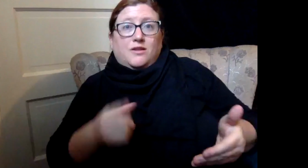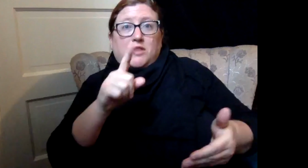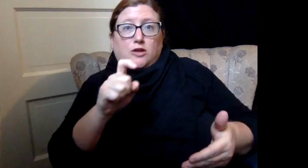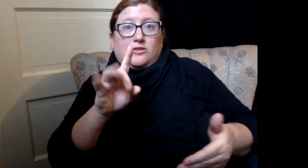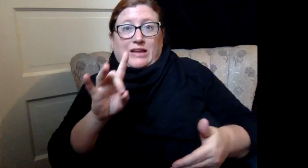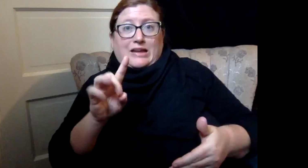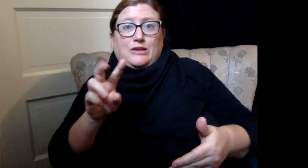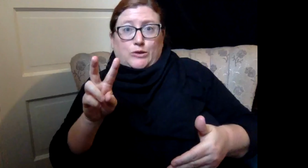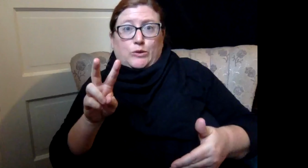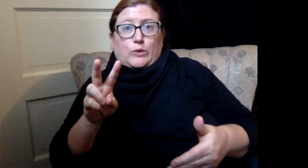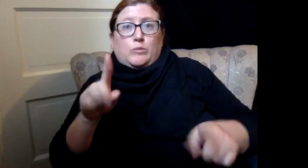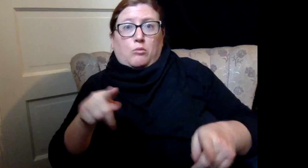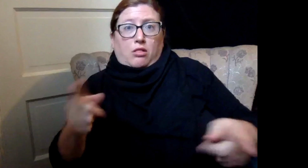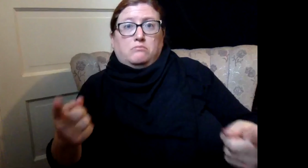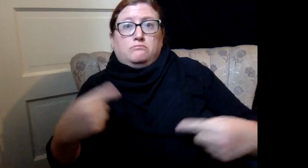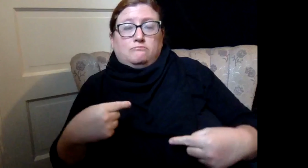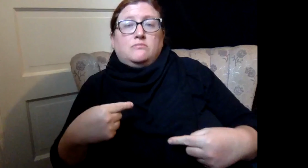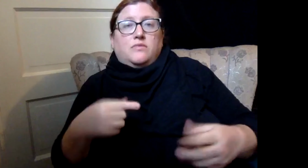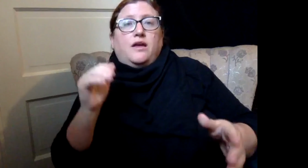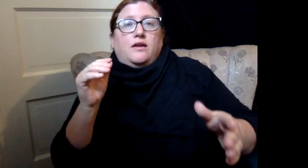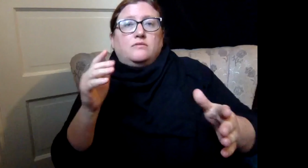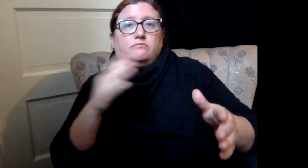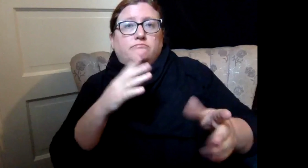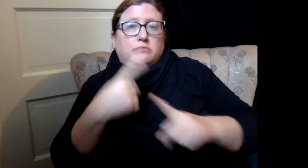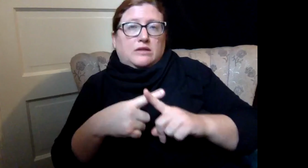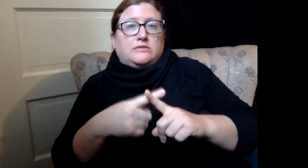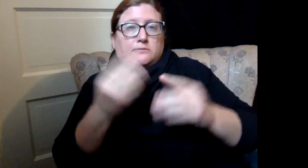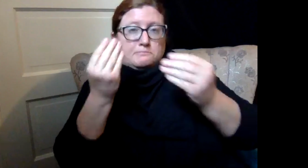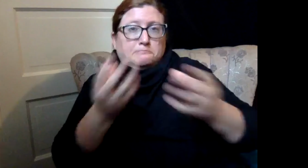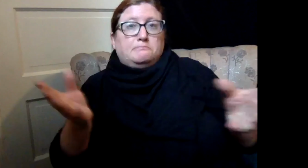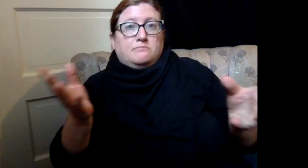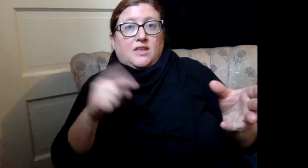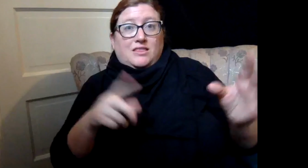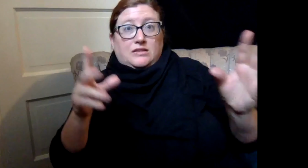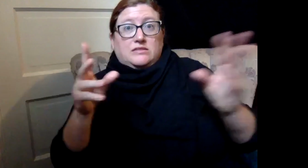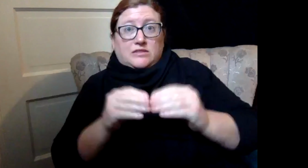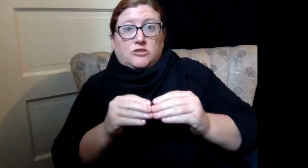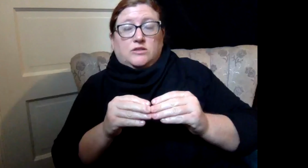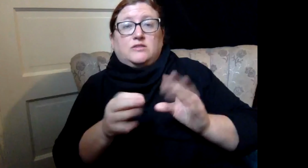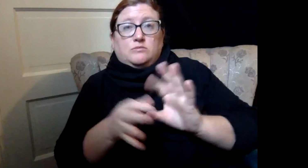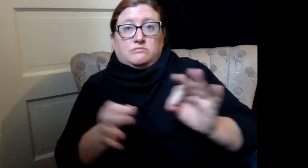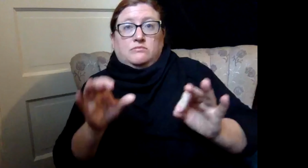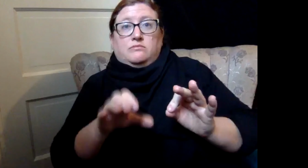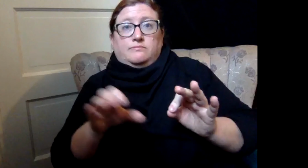»> As we wait on our final panelists, I want to welcome the 182 attendees and remind you that this session is being